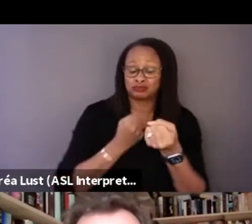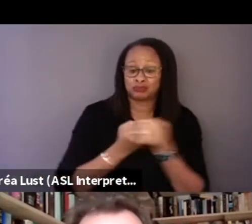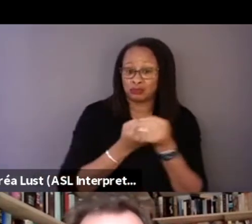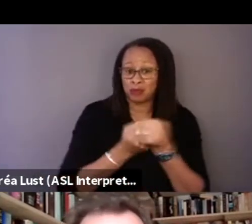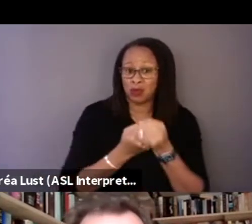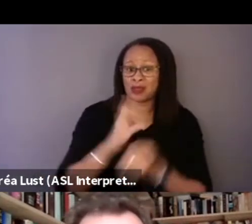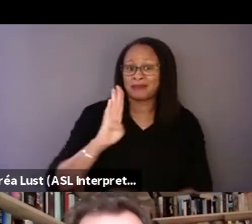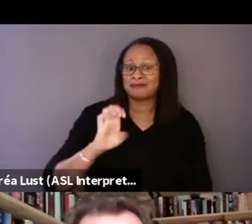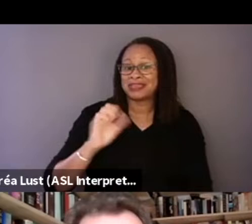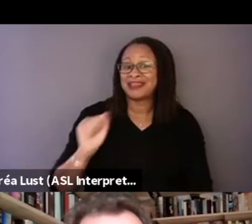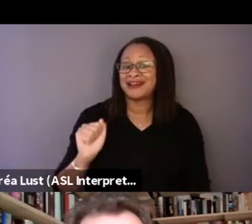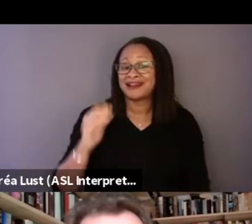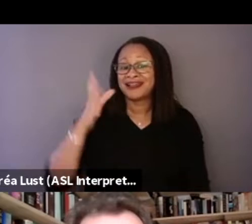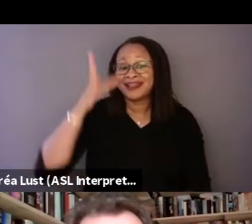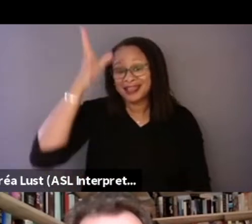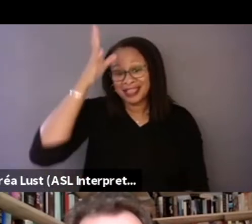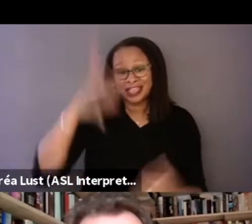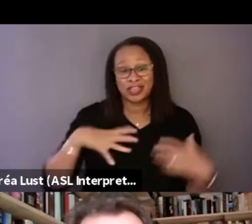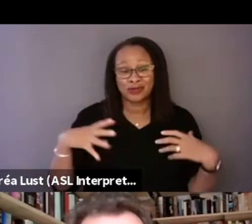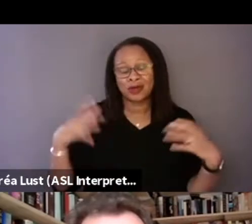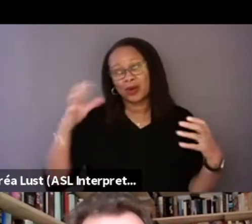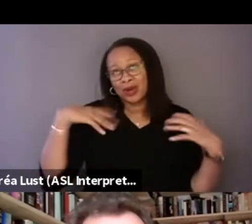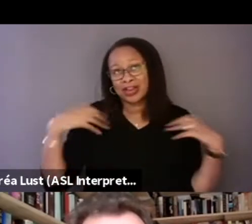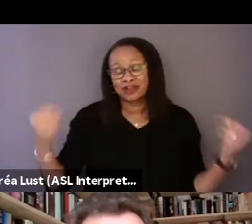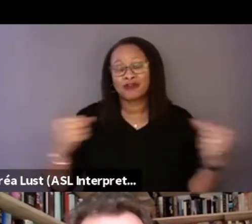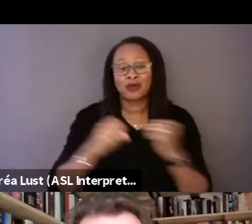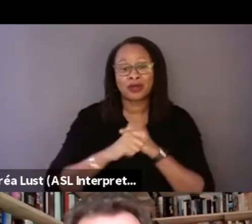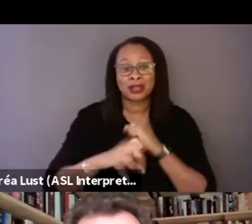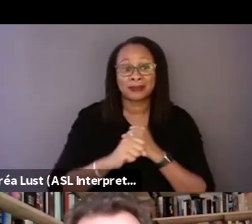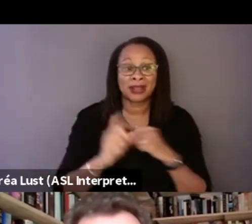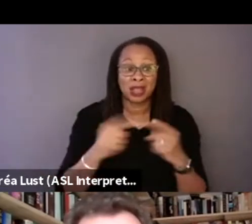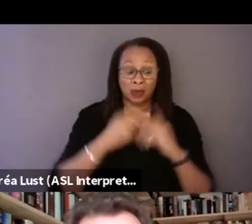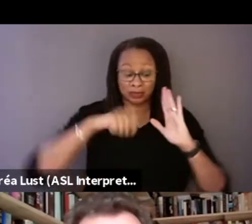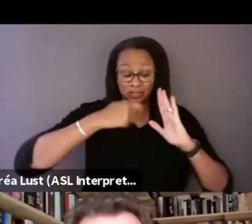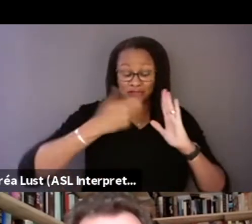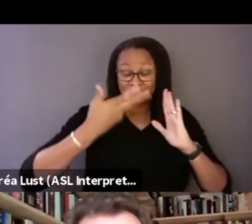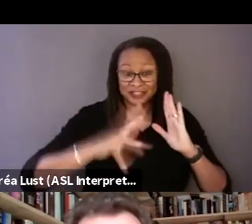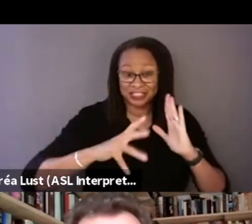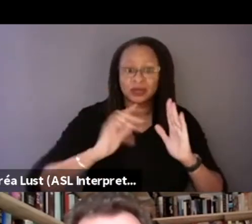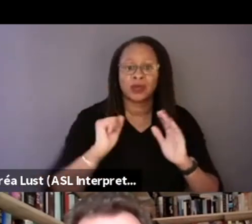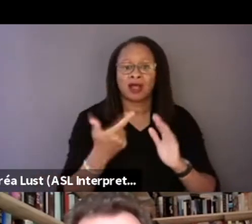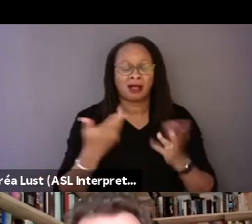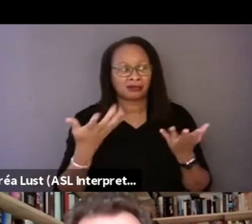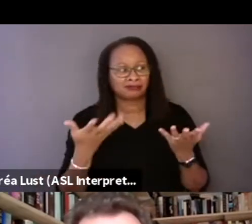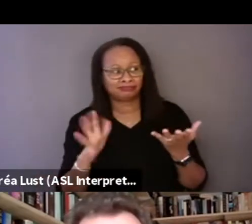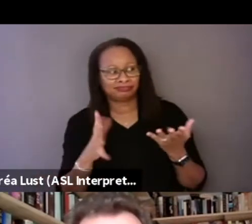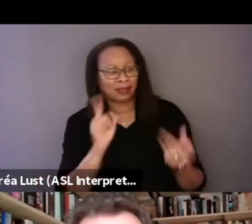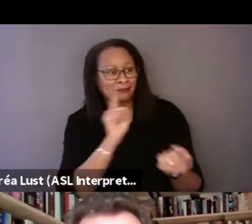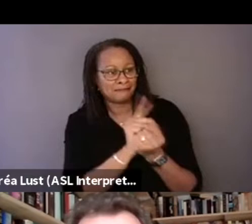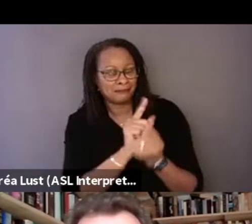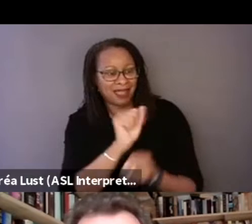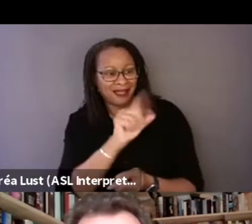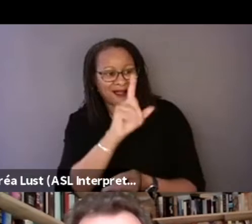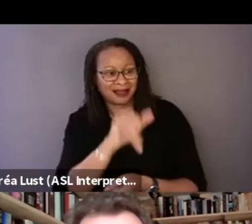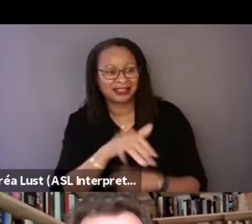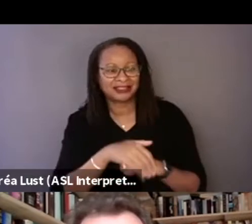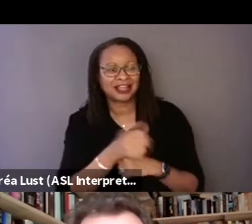And when we did that first shoot in that first video, we all kind of... we met Ady a couple months later